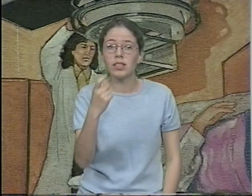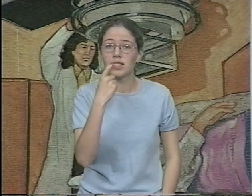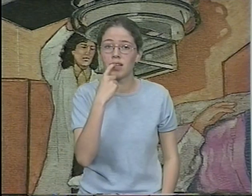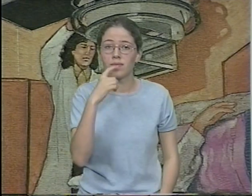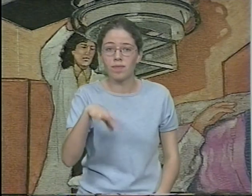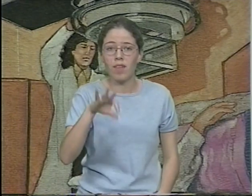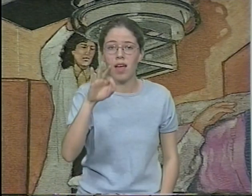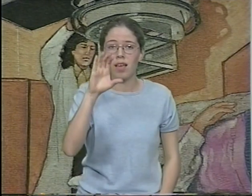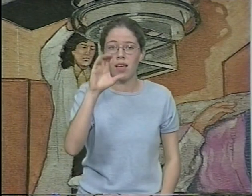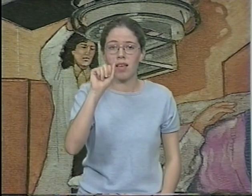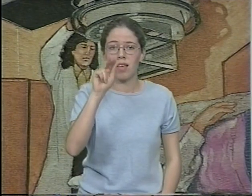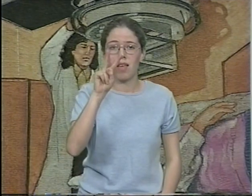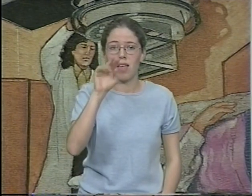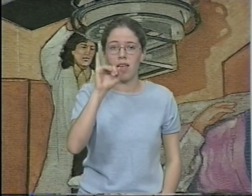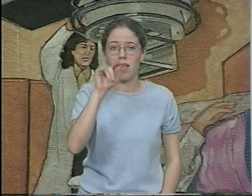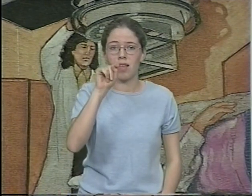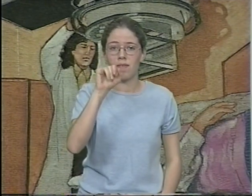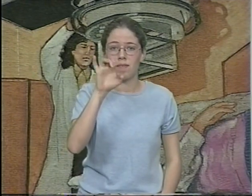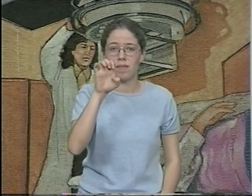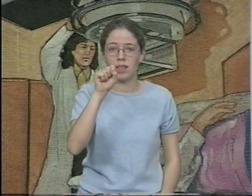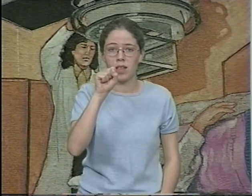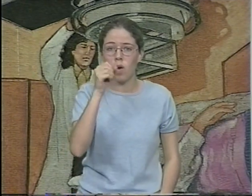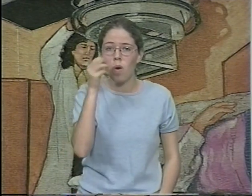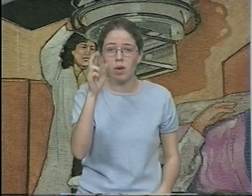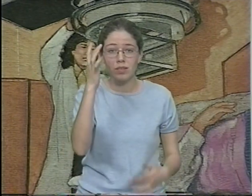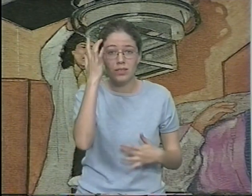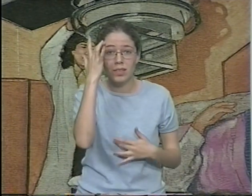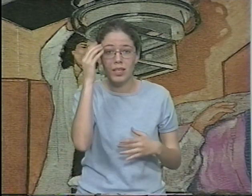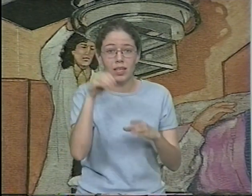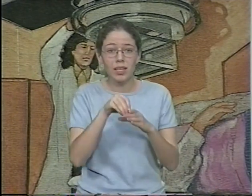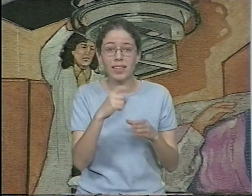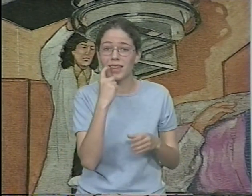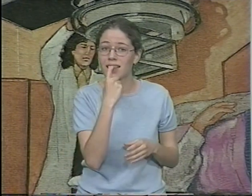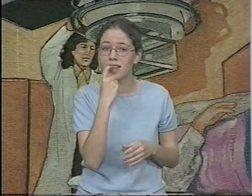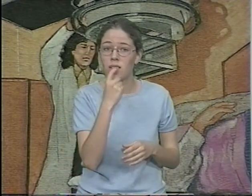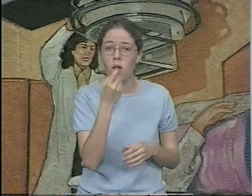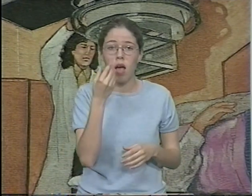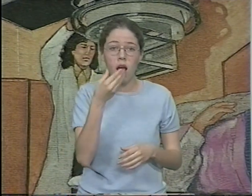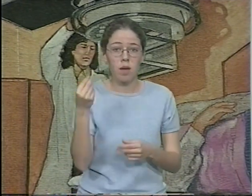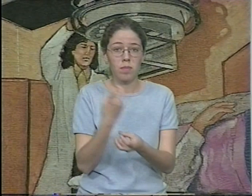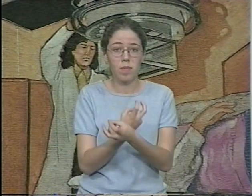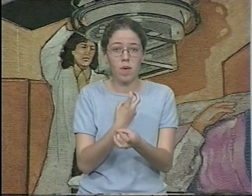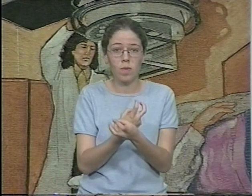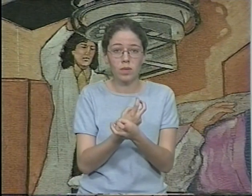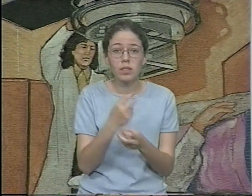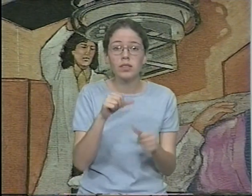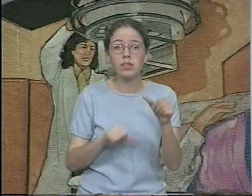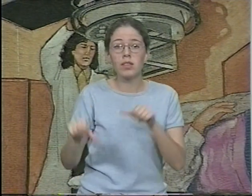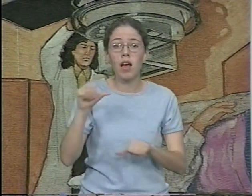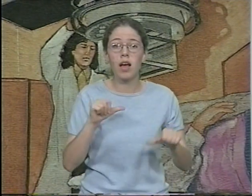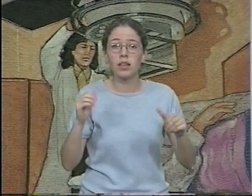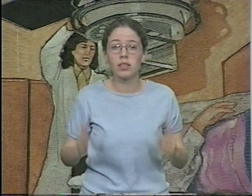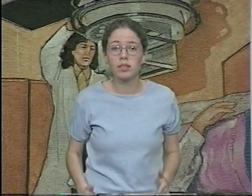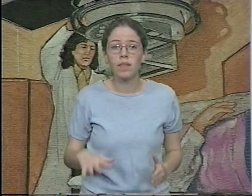forms of cancer. Dentists find cavities or disease in teeth and bones.